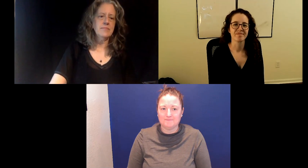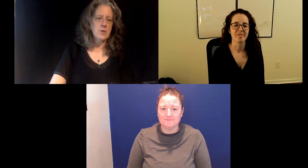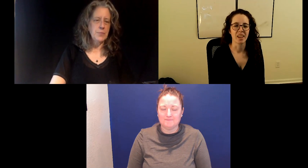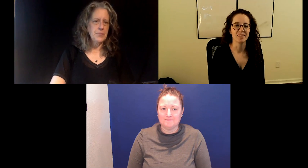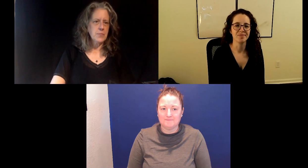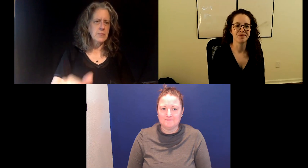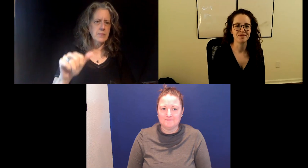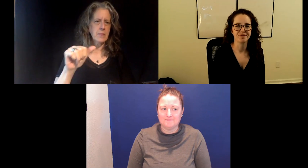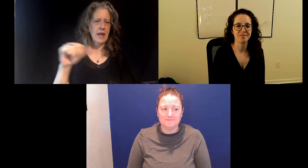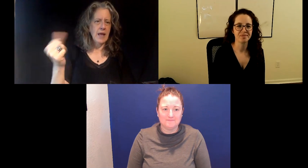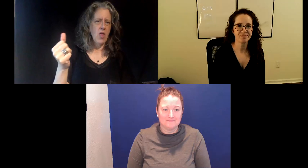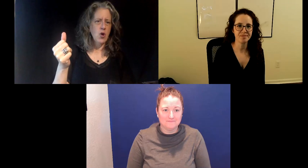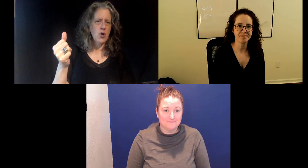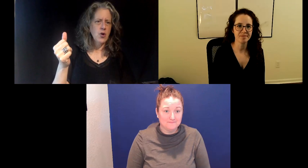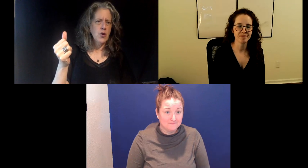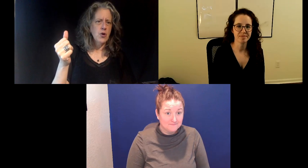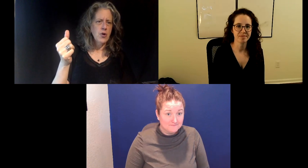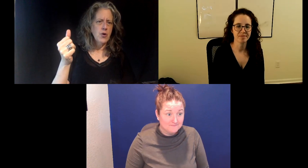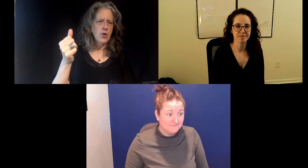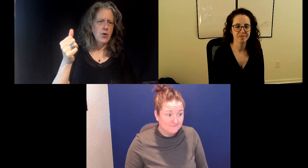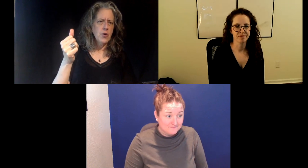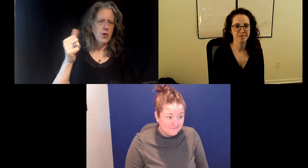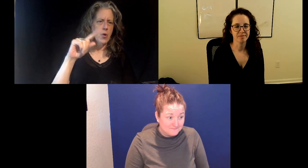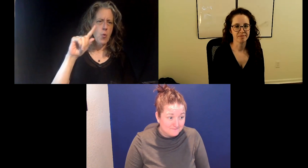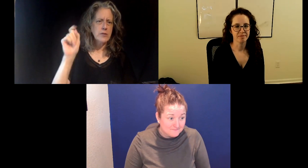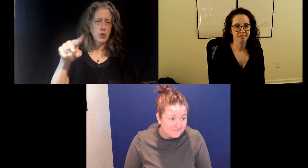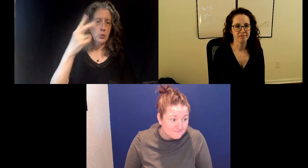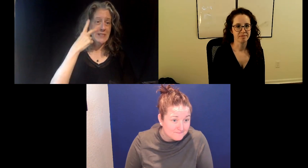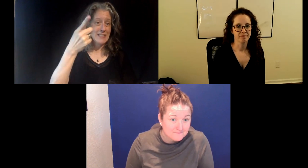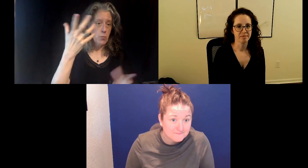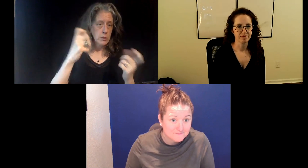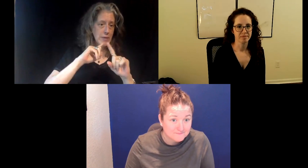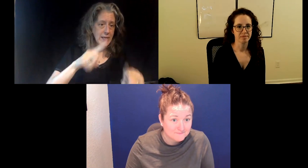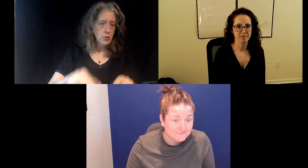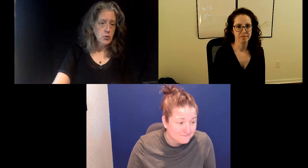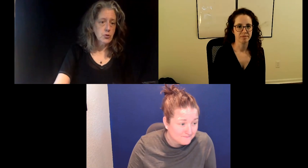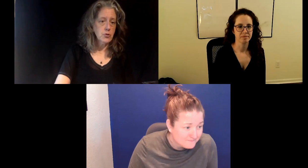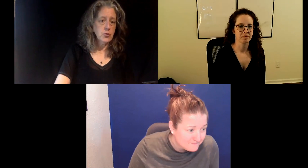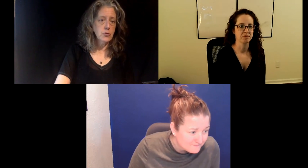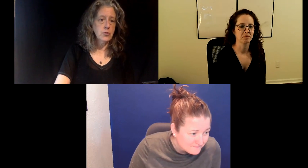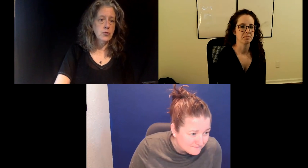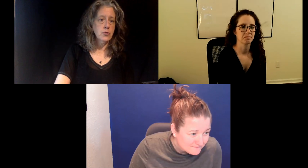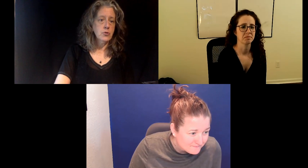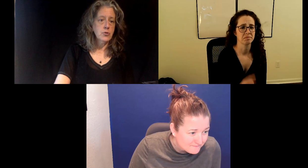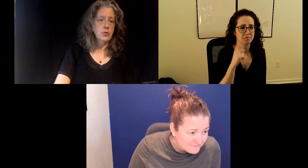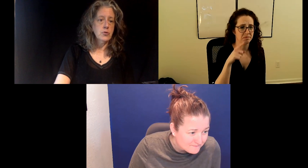just trying to make sure that they get the the translation from the wordage to the numbers and